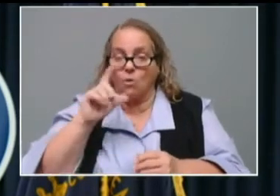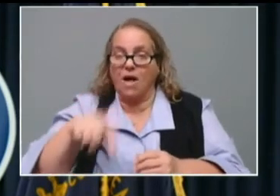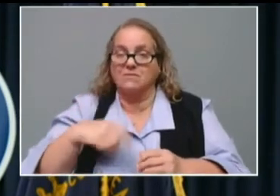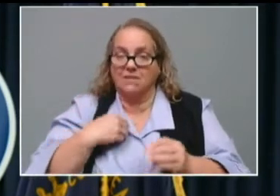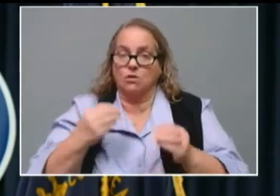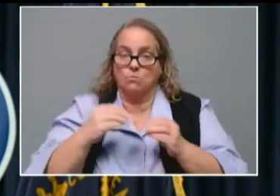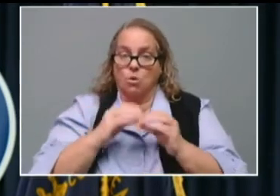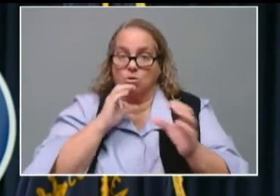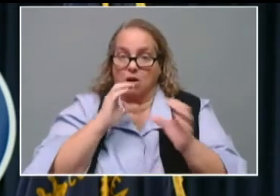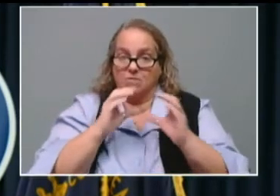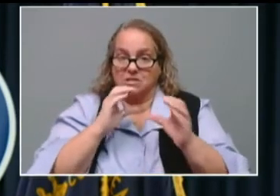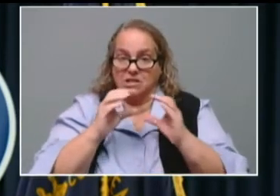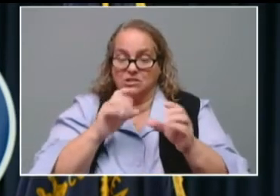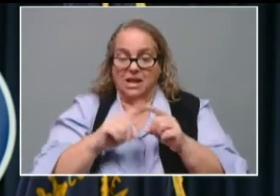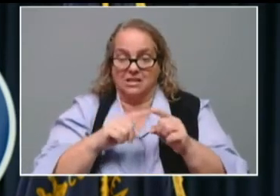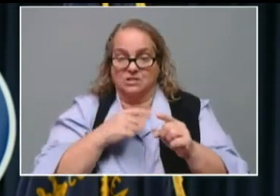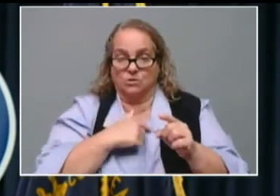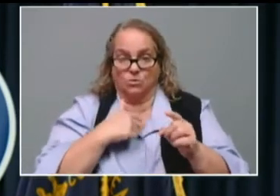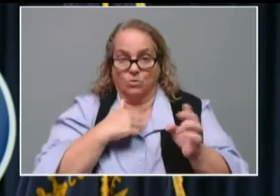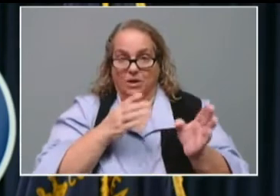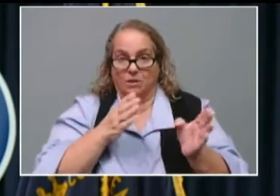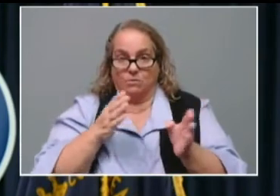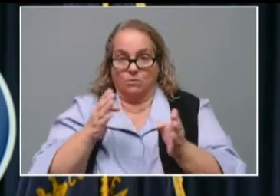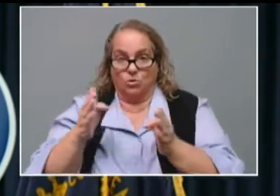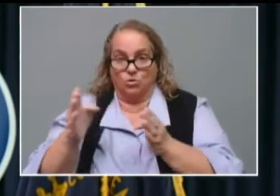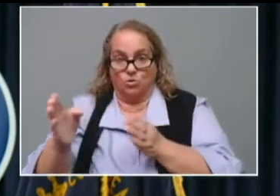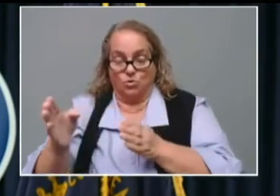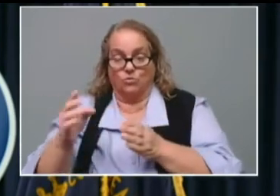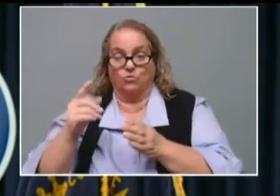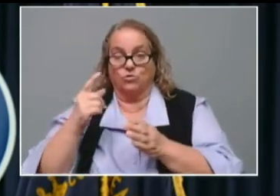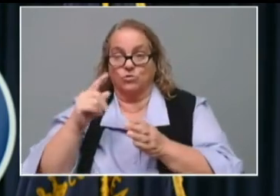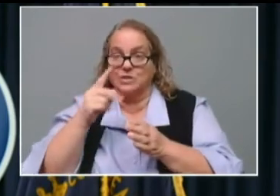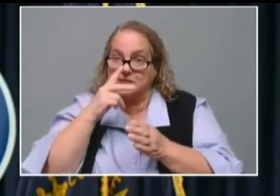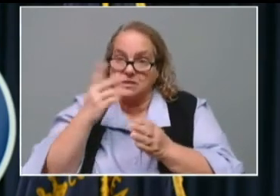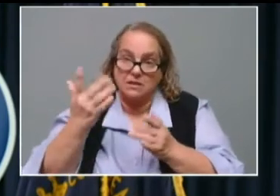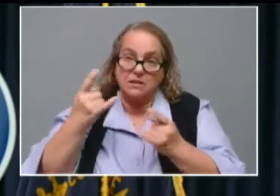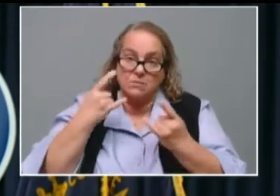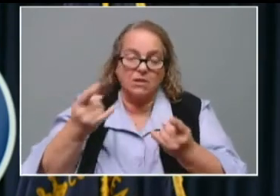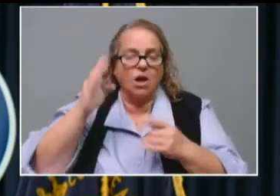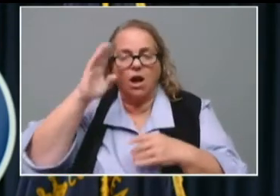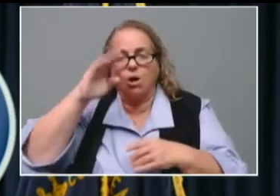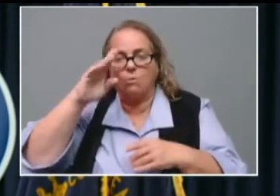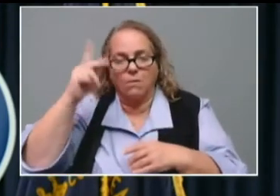direction. I really hope the politics, especially the national politics don't